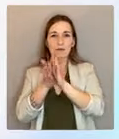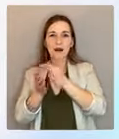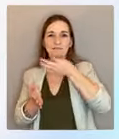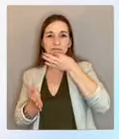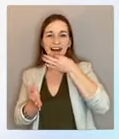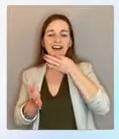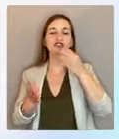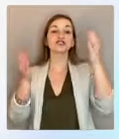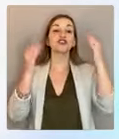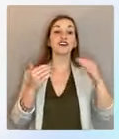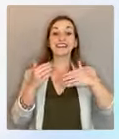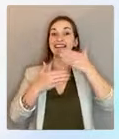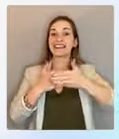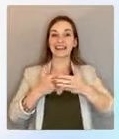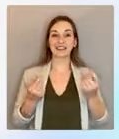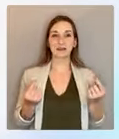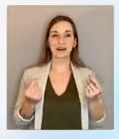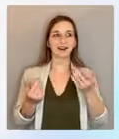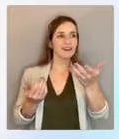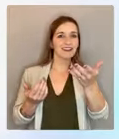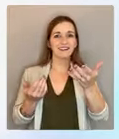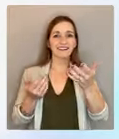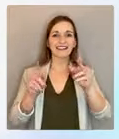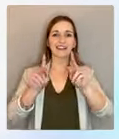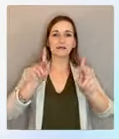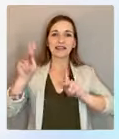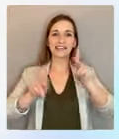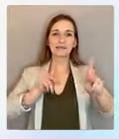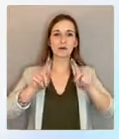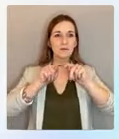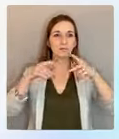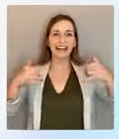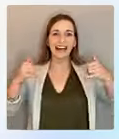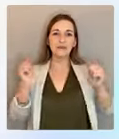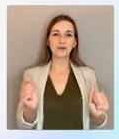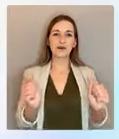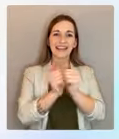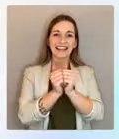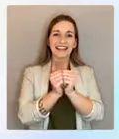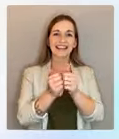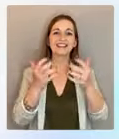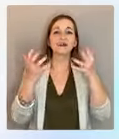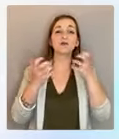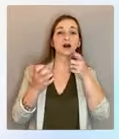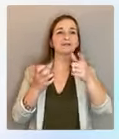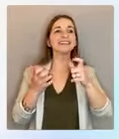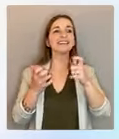Well, of course, you need people to play with. You want every game to feel competitive. You want them to not be too hard